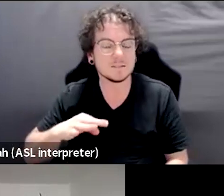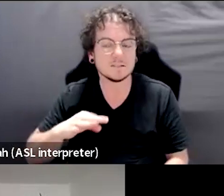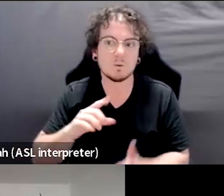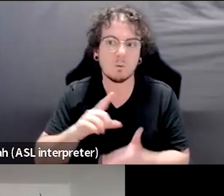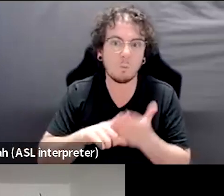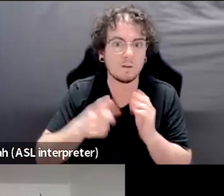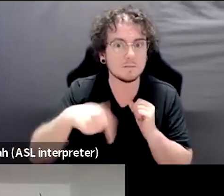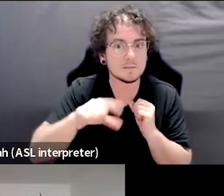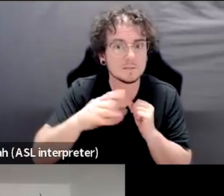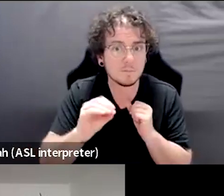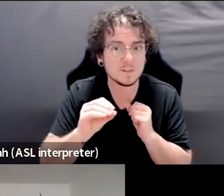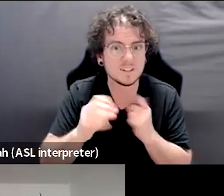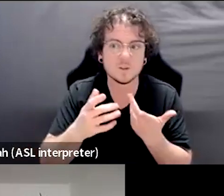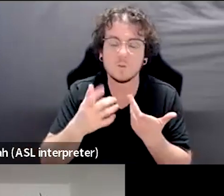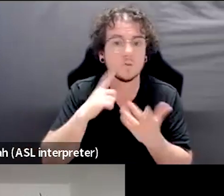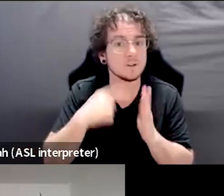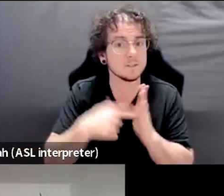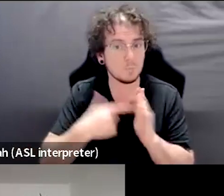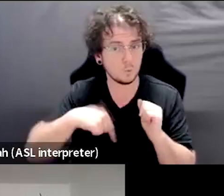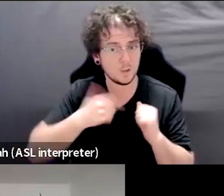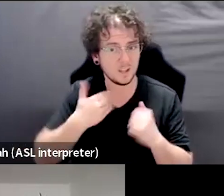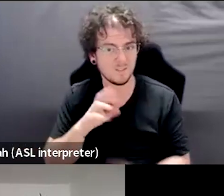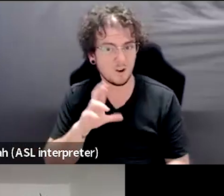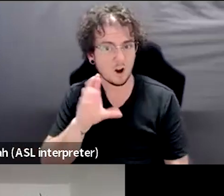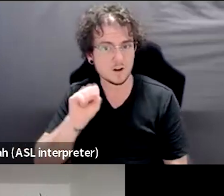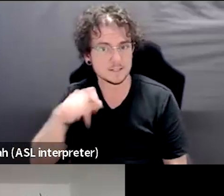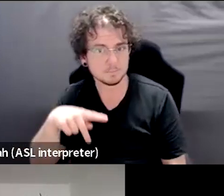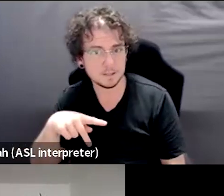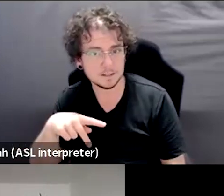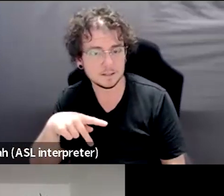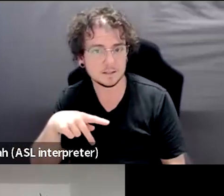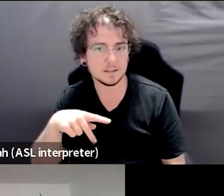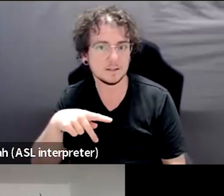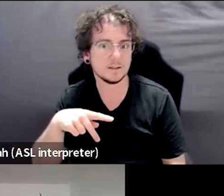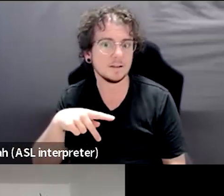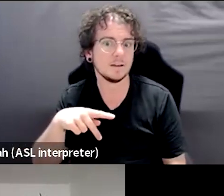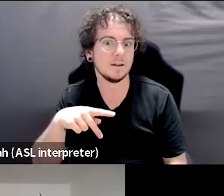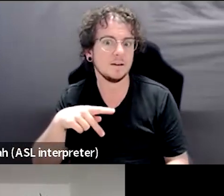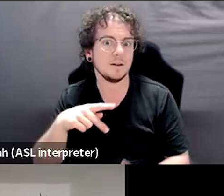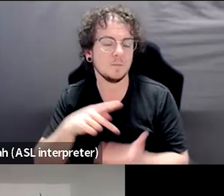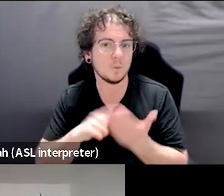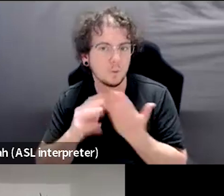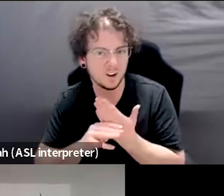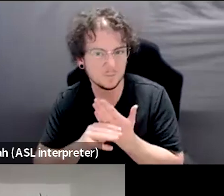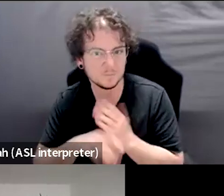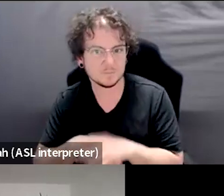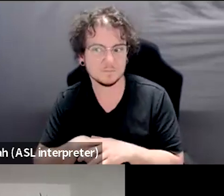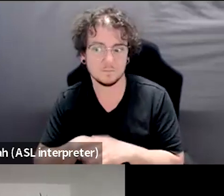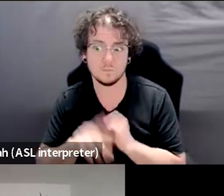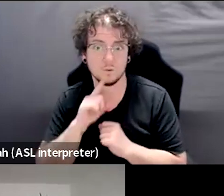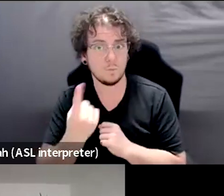have an RSP program. You know, a big reason why people can't retire out is because they